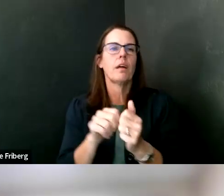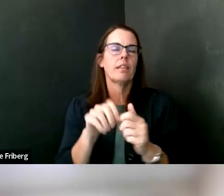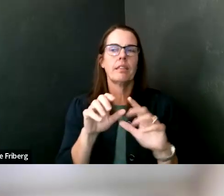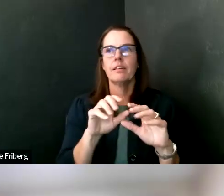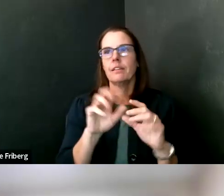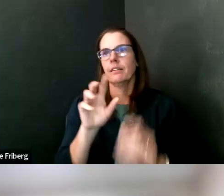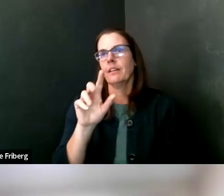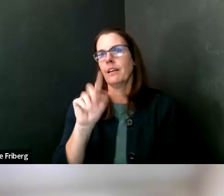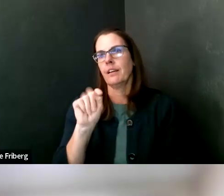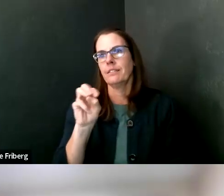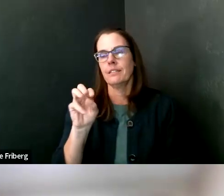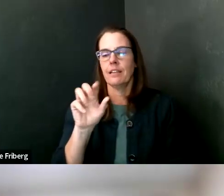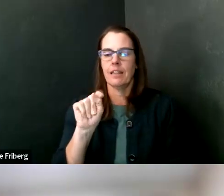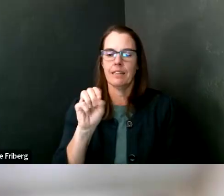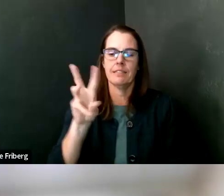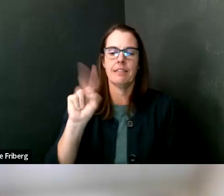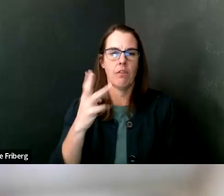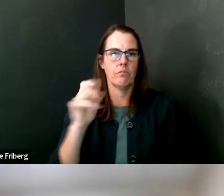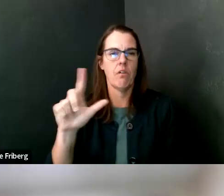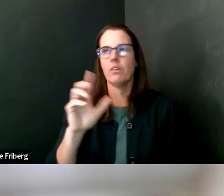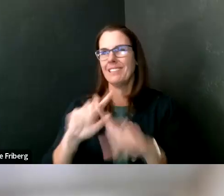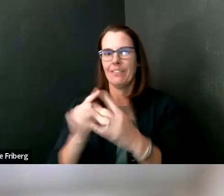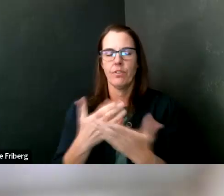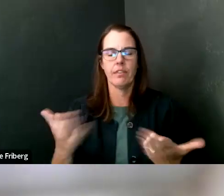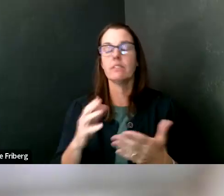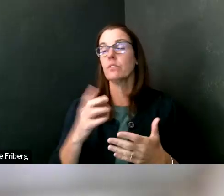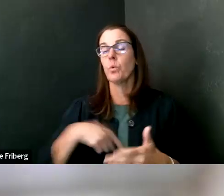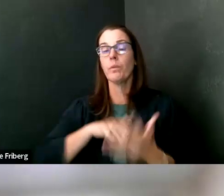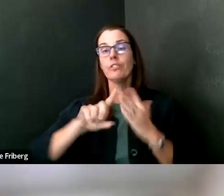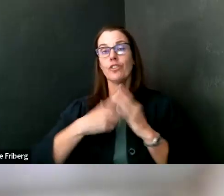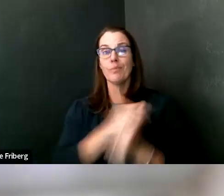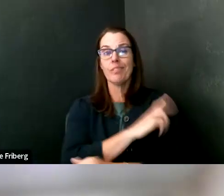things that we're gonna we're we're starting to do at the patient inclusion council and we're happy